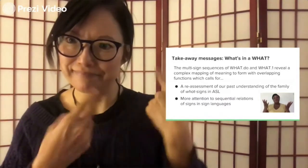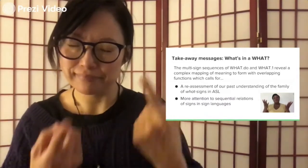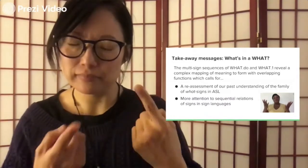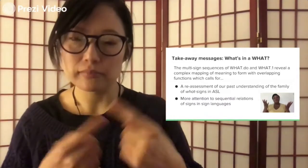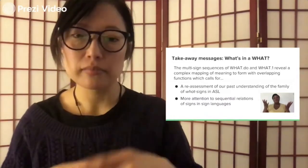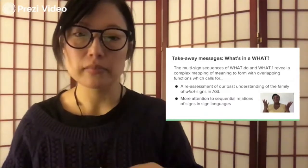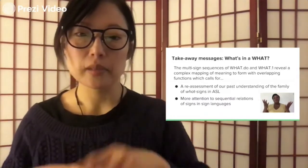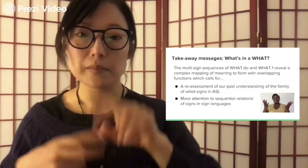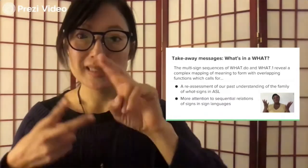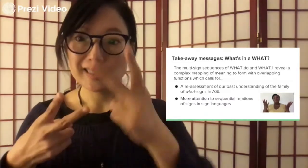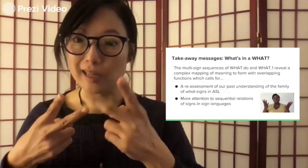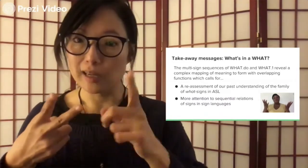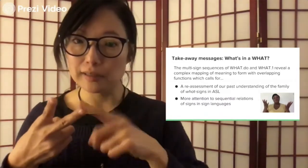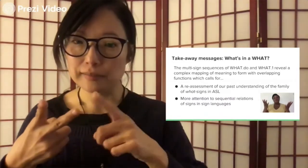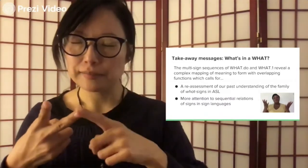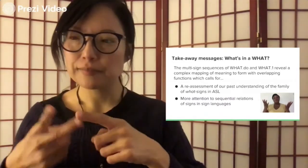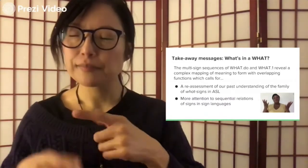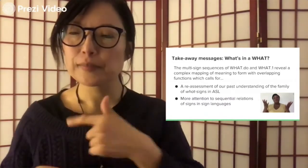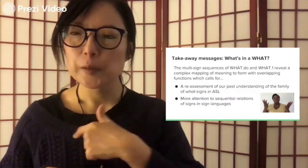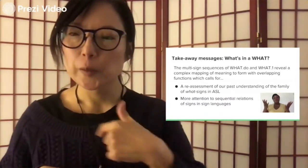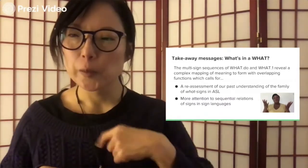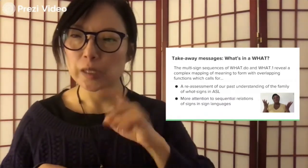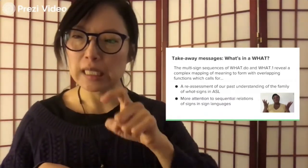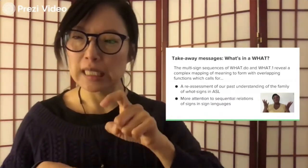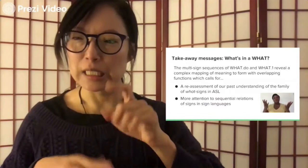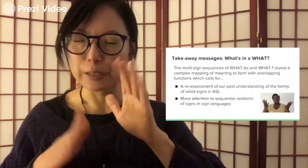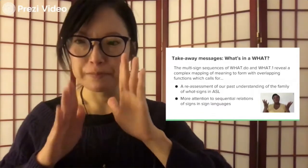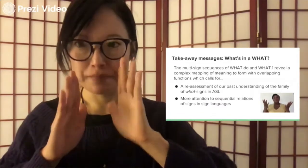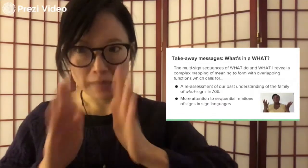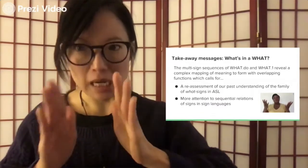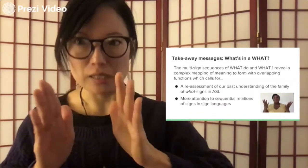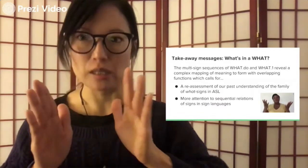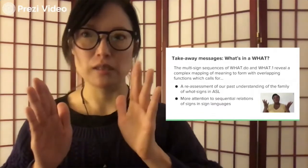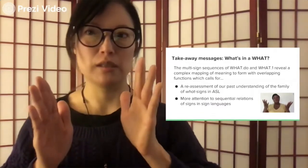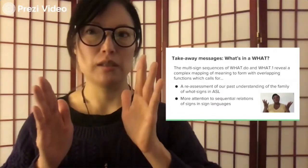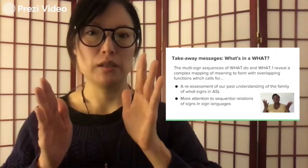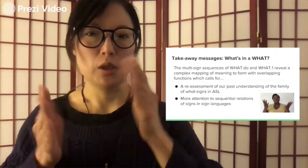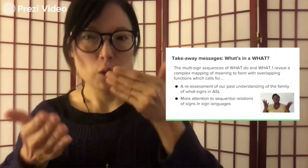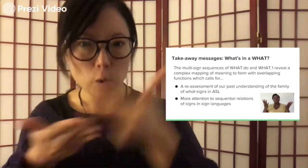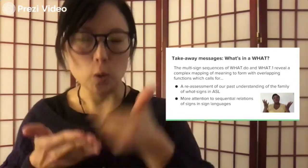understanding of how these what-signs function and two, we